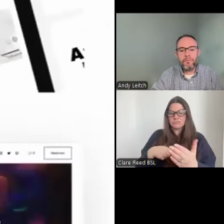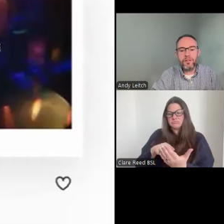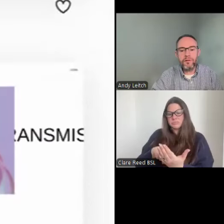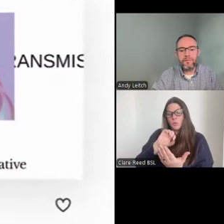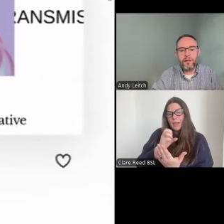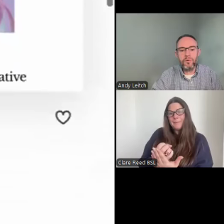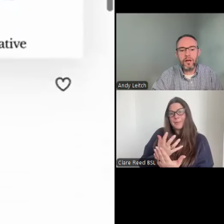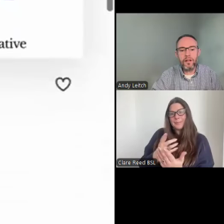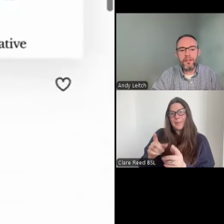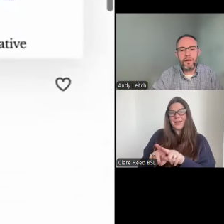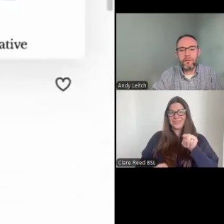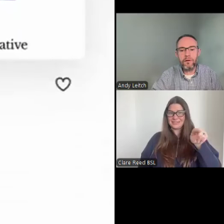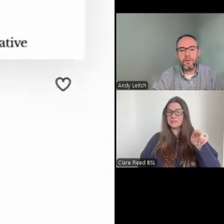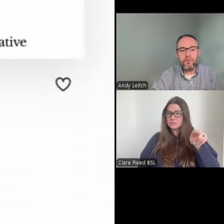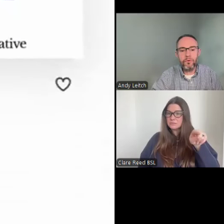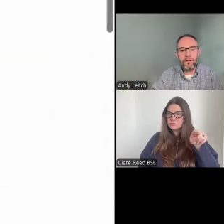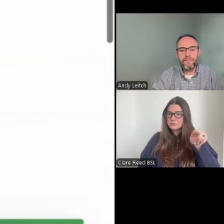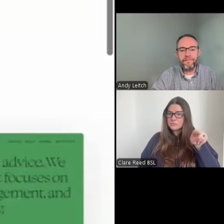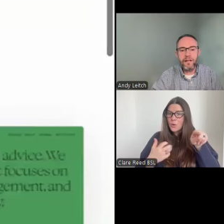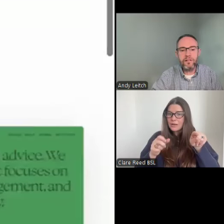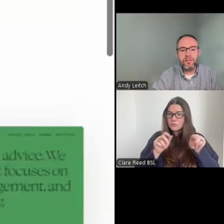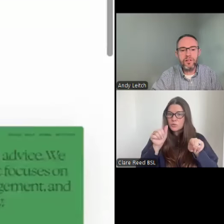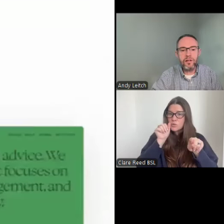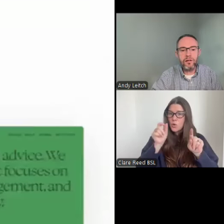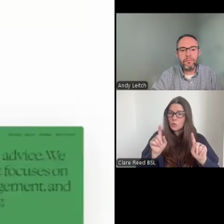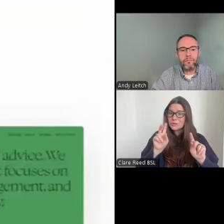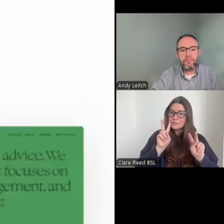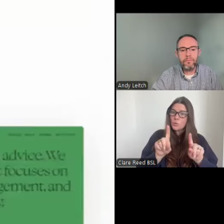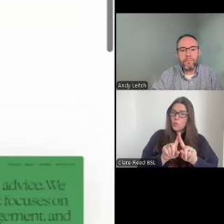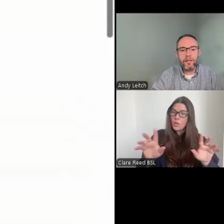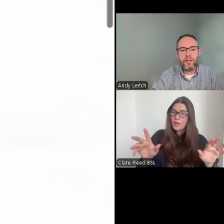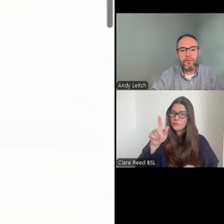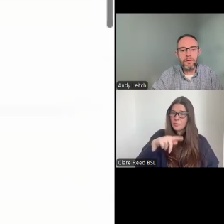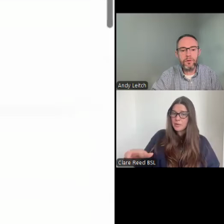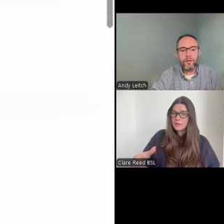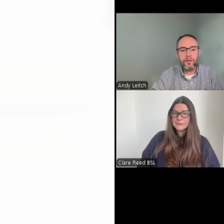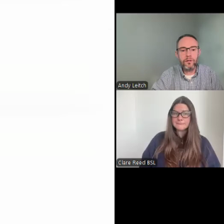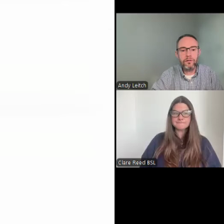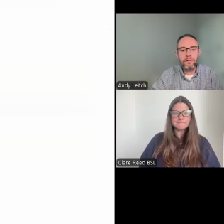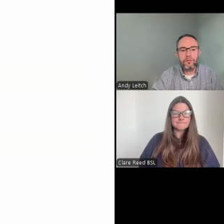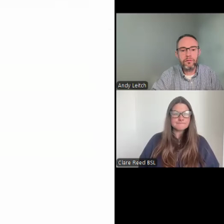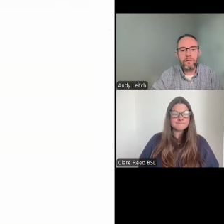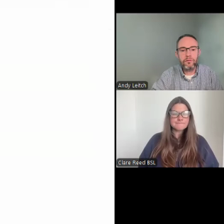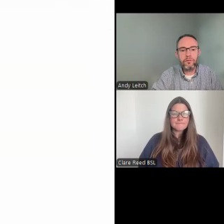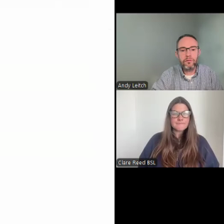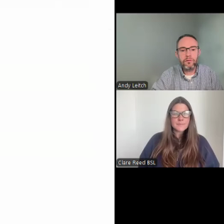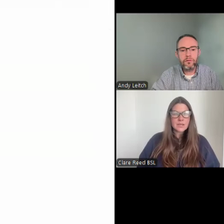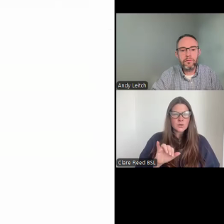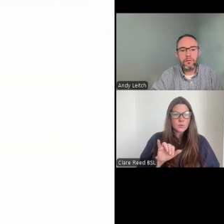I'm just going to find one I think, broadly fits. Actually, that one looks quite good.